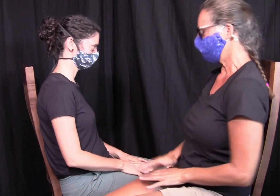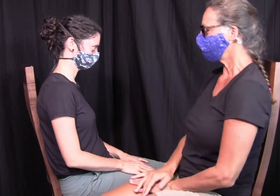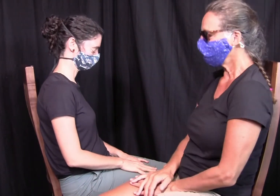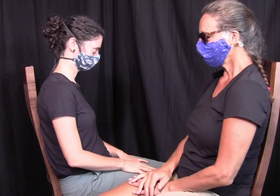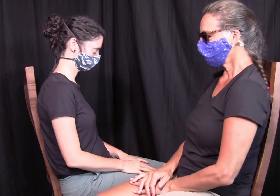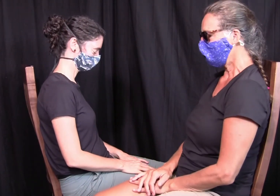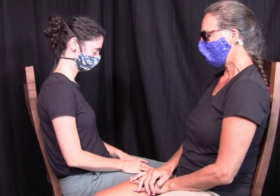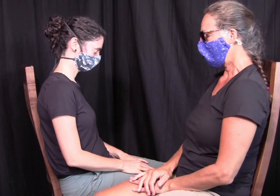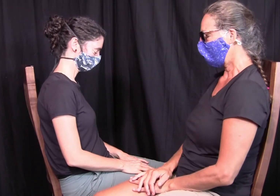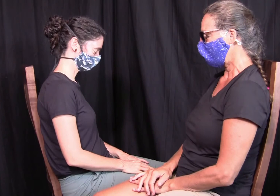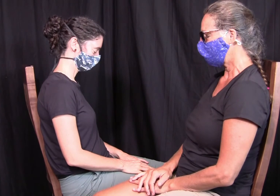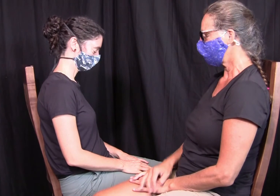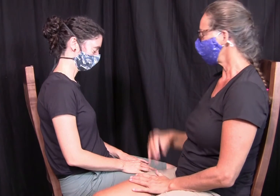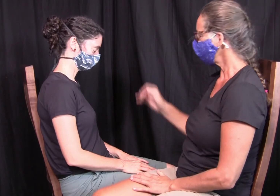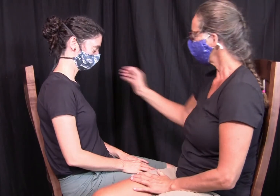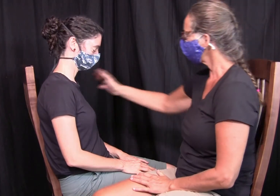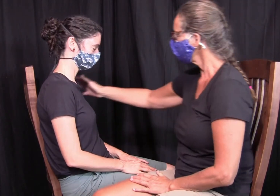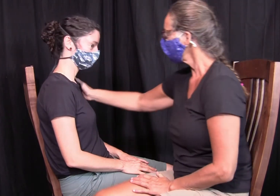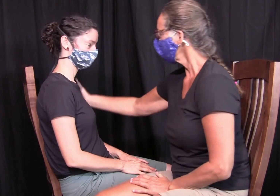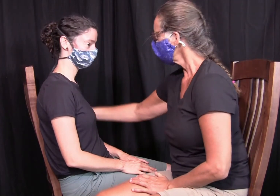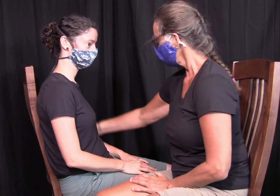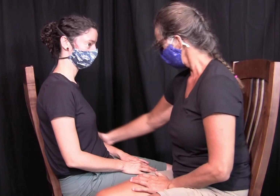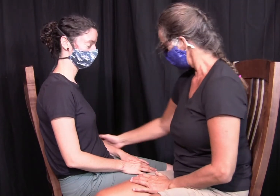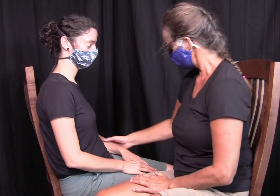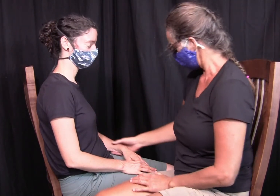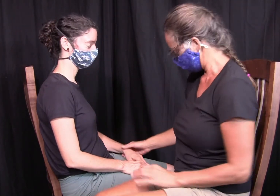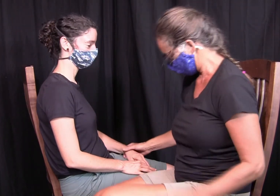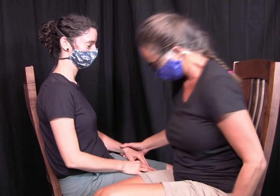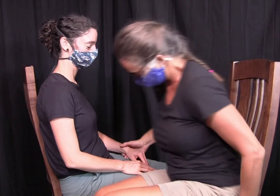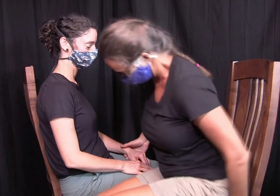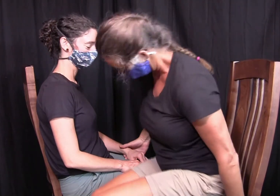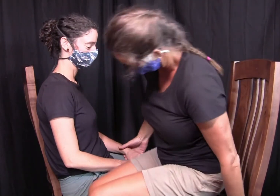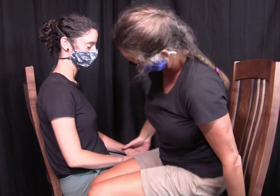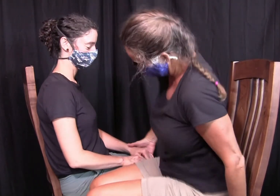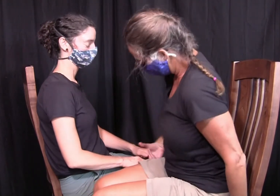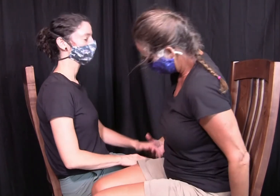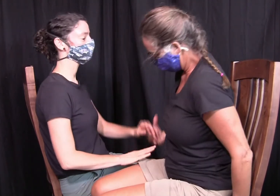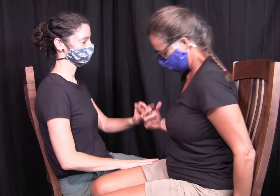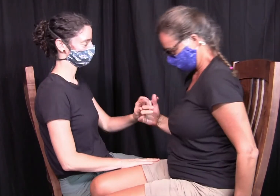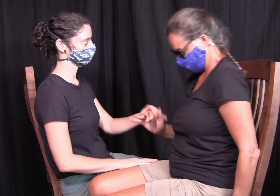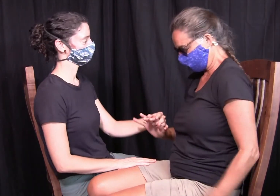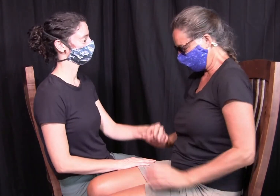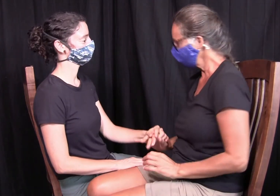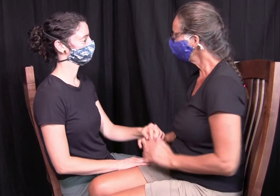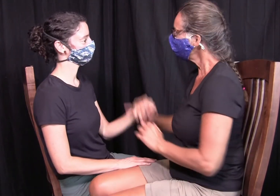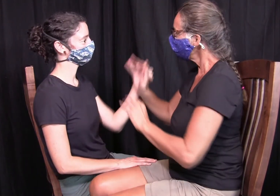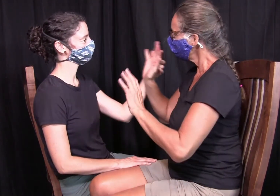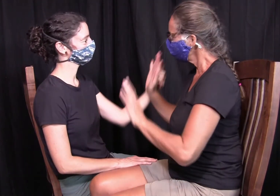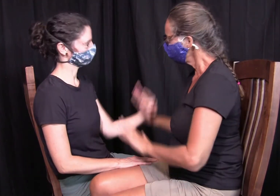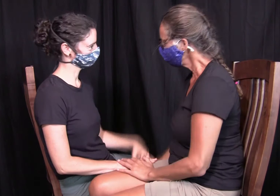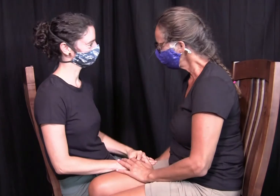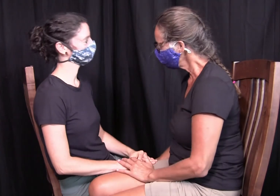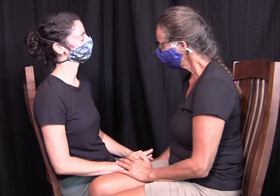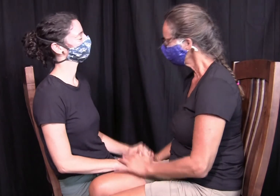First, I will move to get us seated correctly to where our legs are touching, and then you know